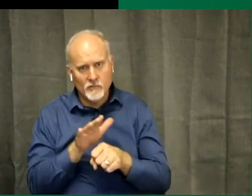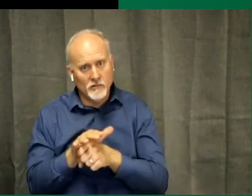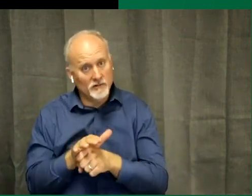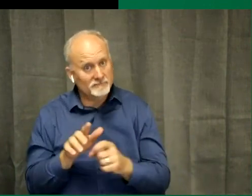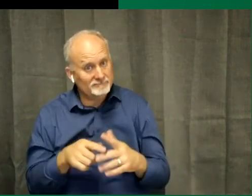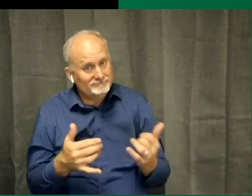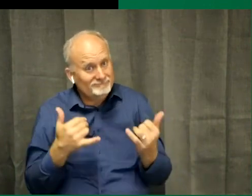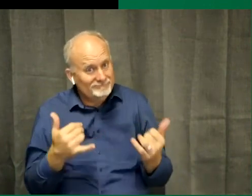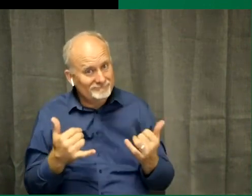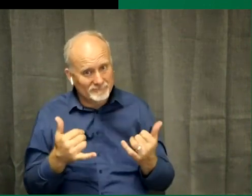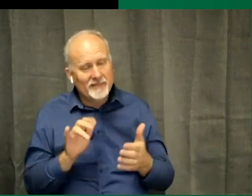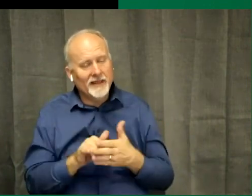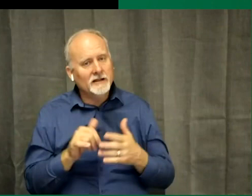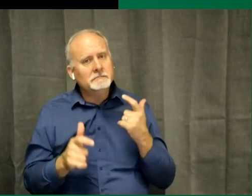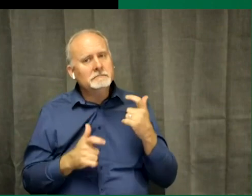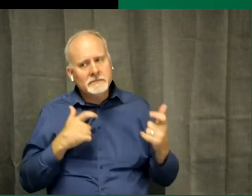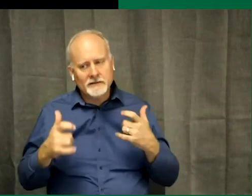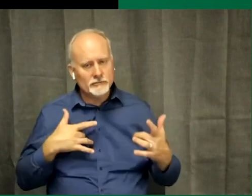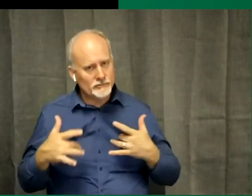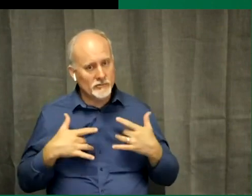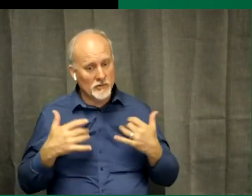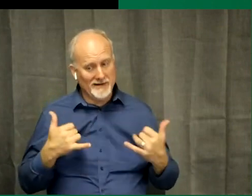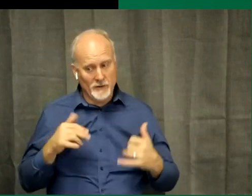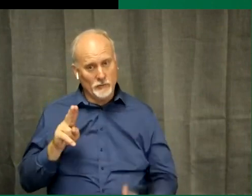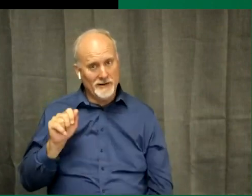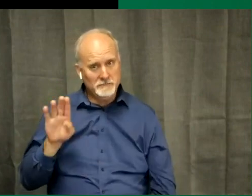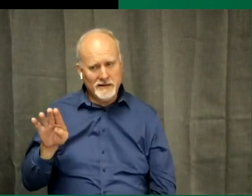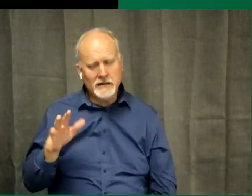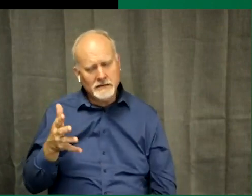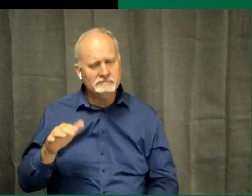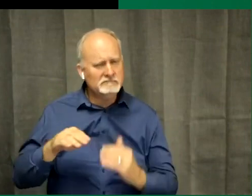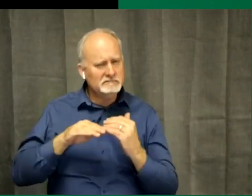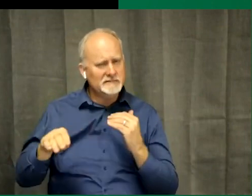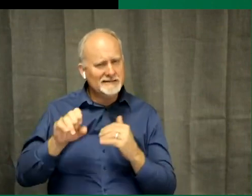and that's a big concern to all of us right now at uab we're kind of stable we're concerned we're